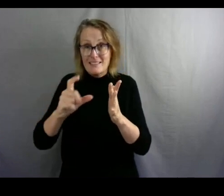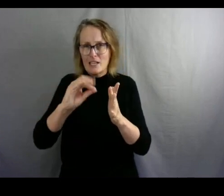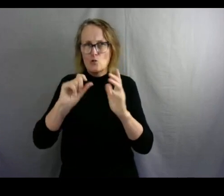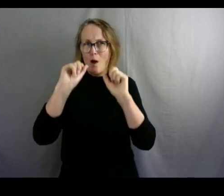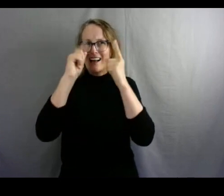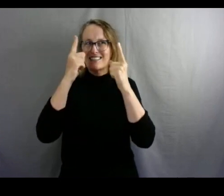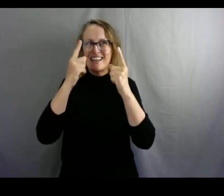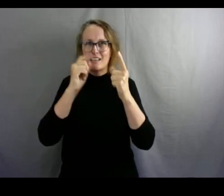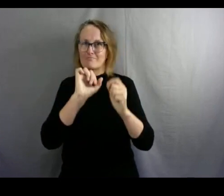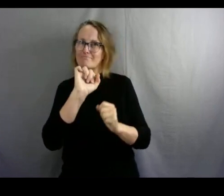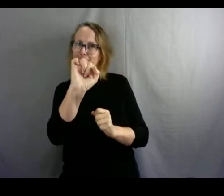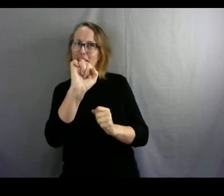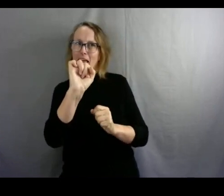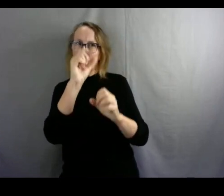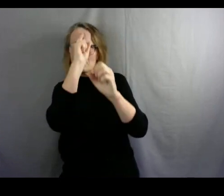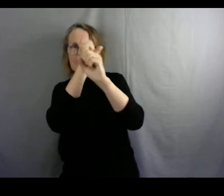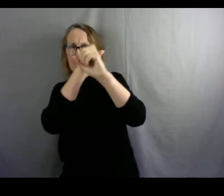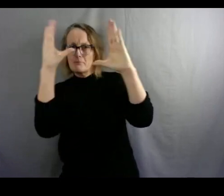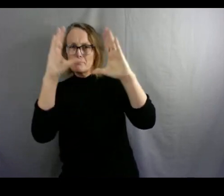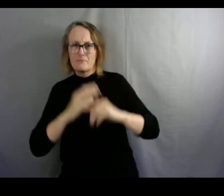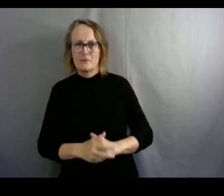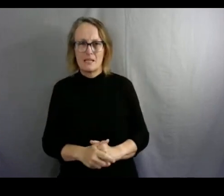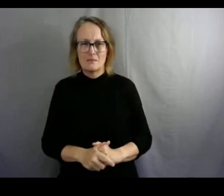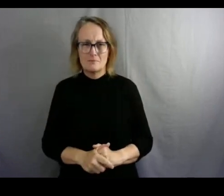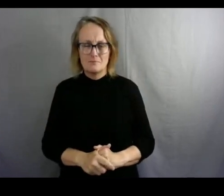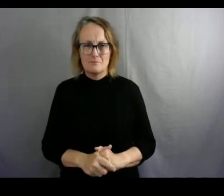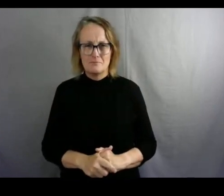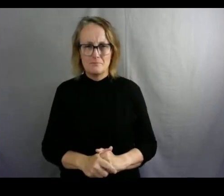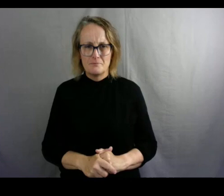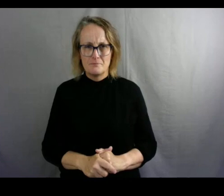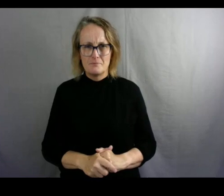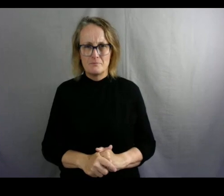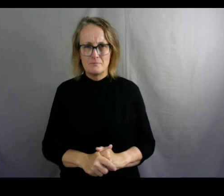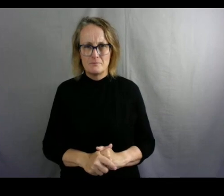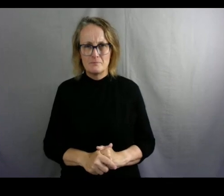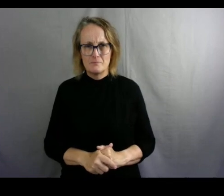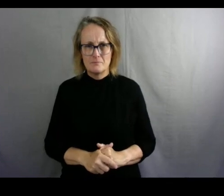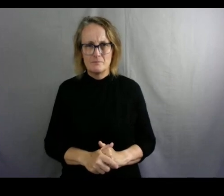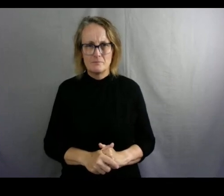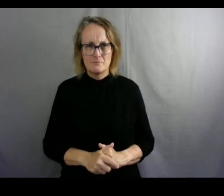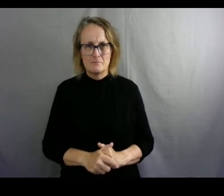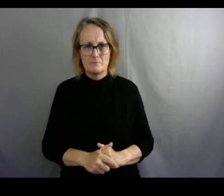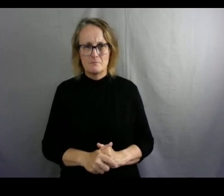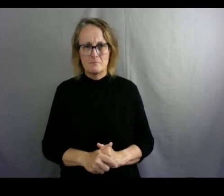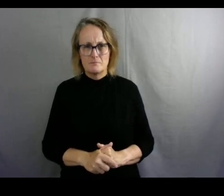I'm afraid very often I do not understand exactly what he wants to say.